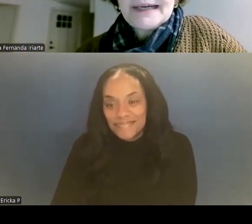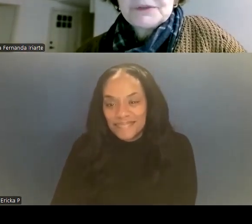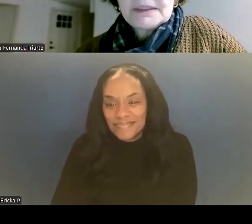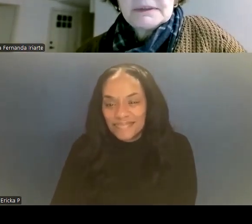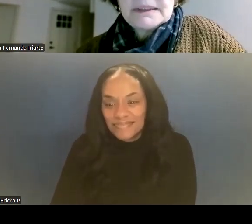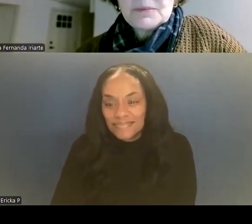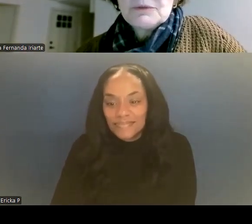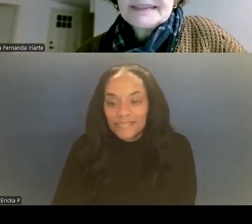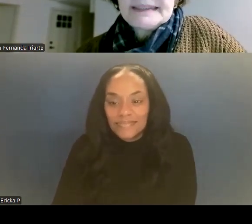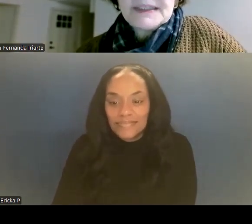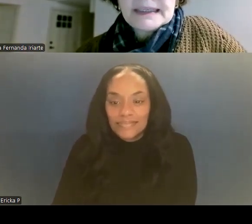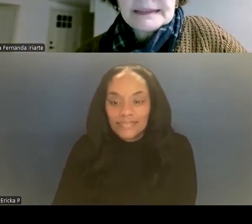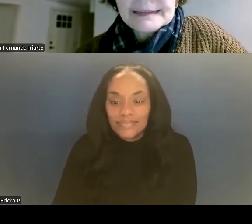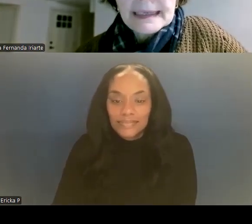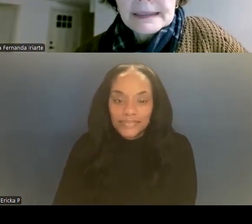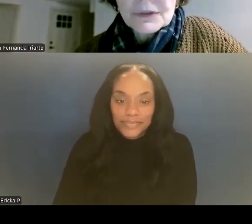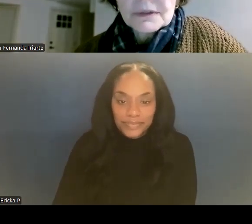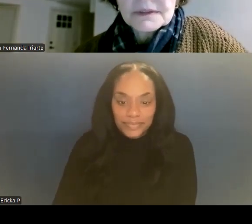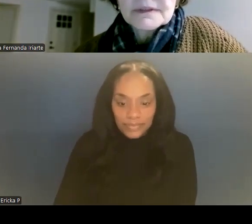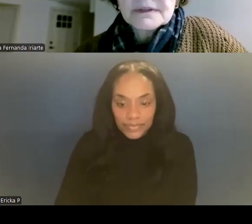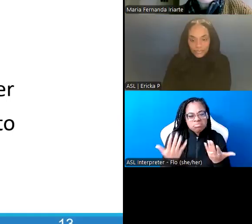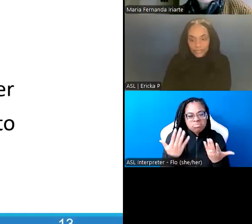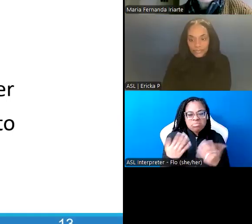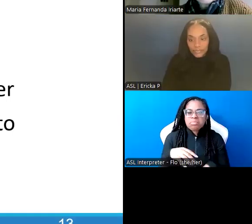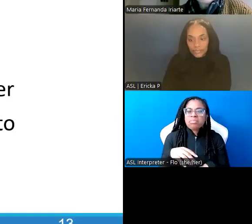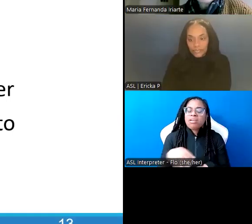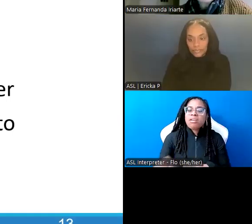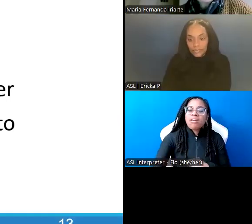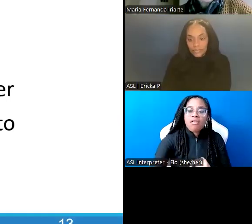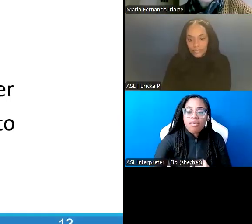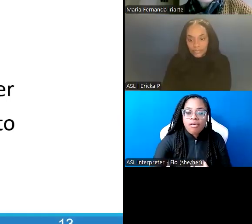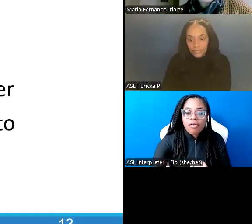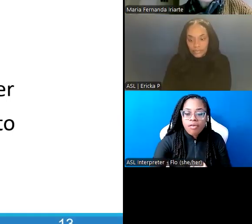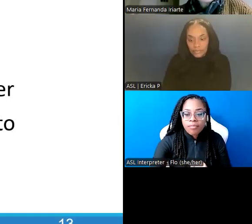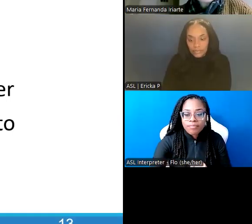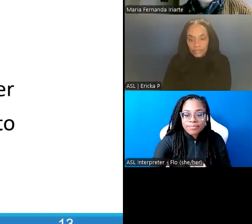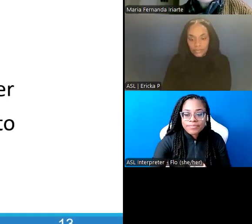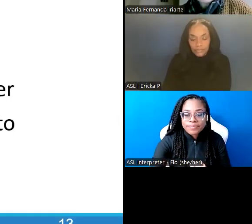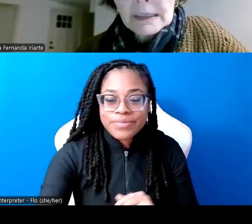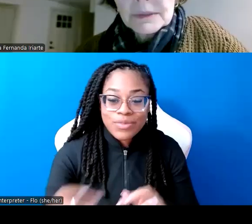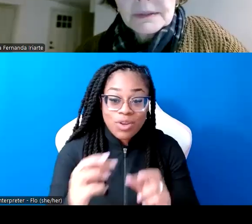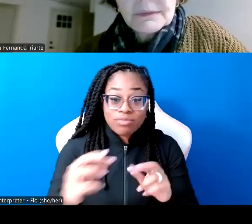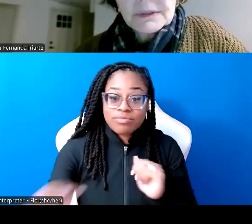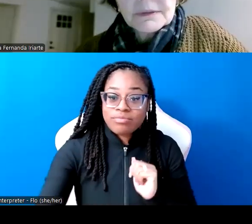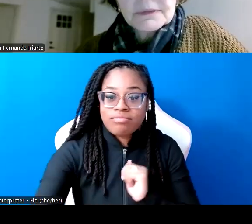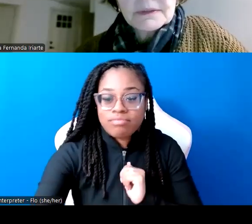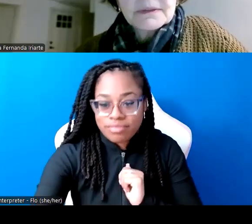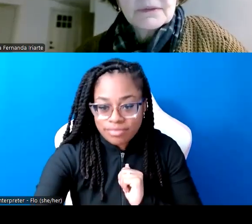You have to be receiving at least a service. And yes, there are people who are regional center consumers who are not receiving services.